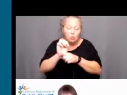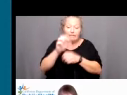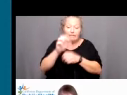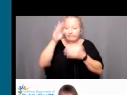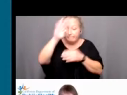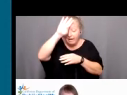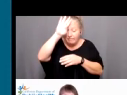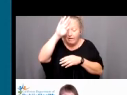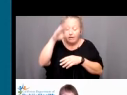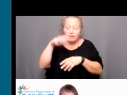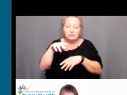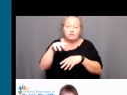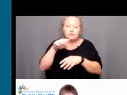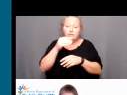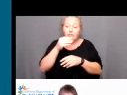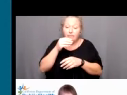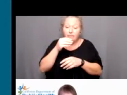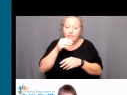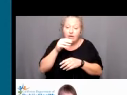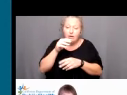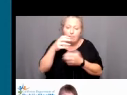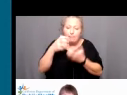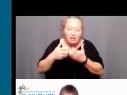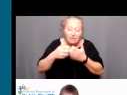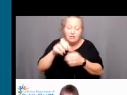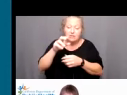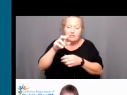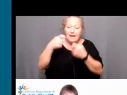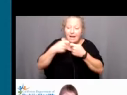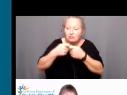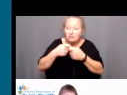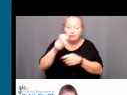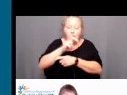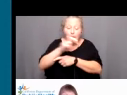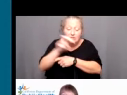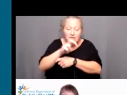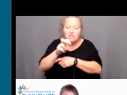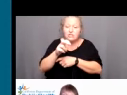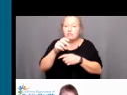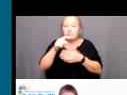production, manufacturing workers and transportation workers. We hope to